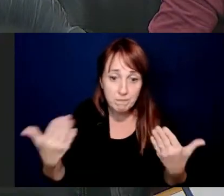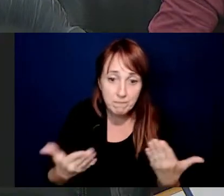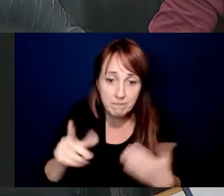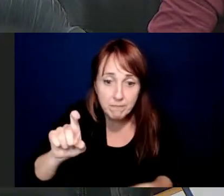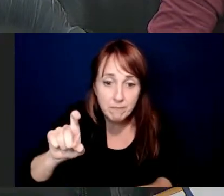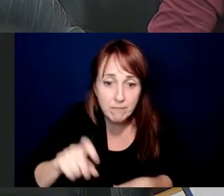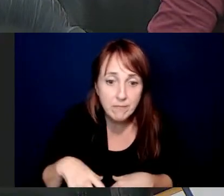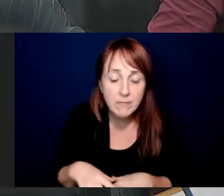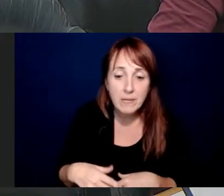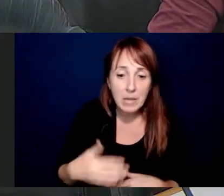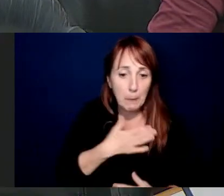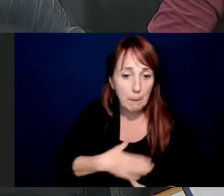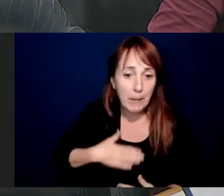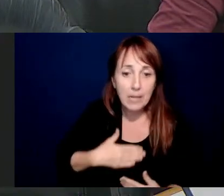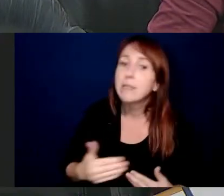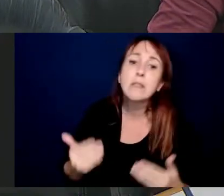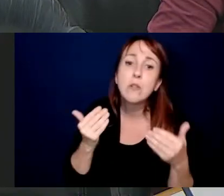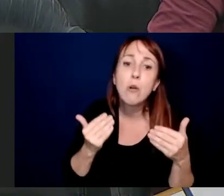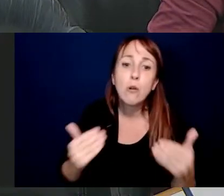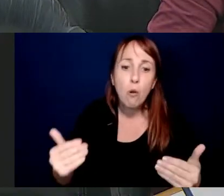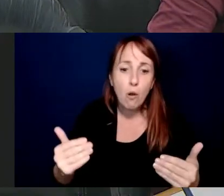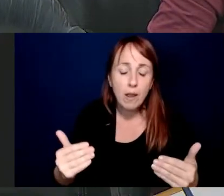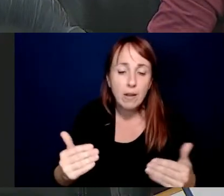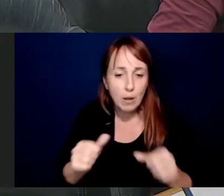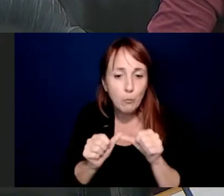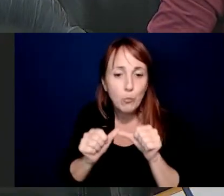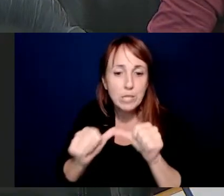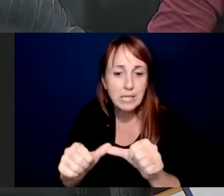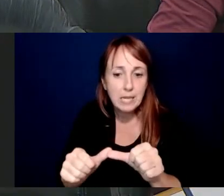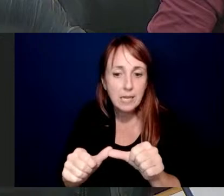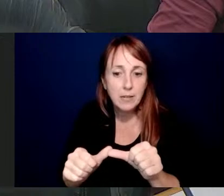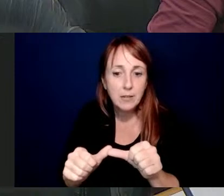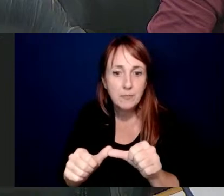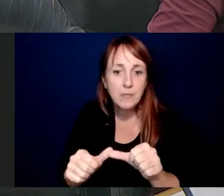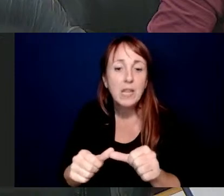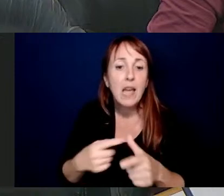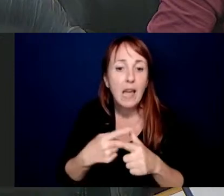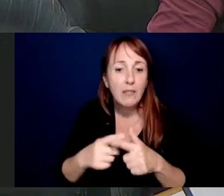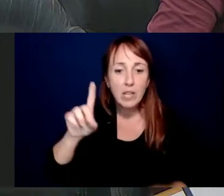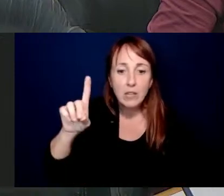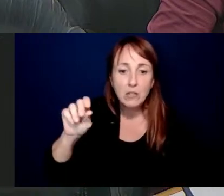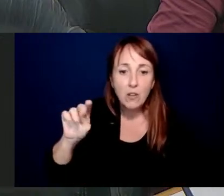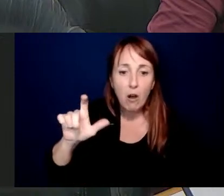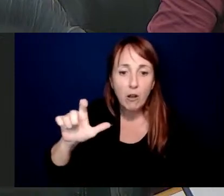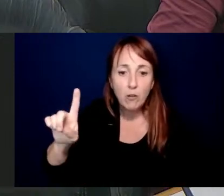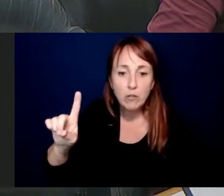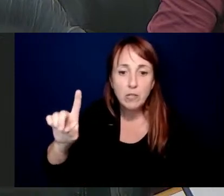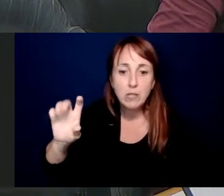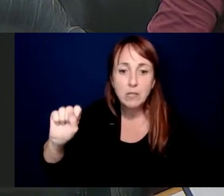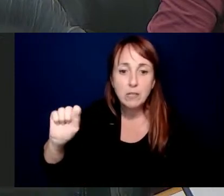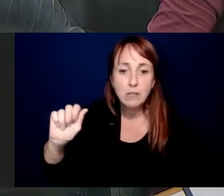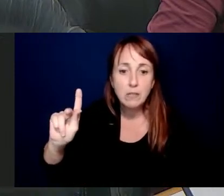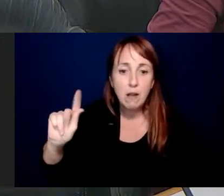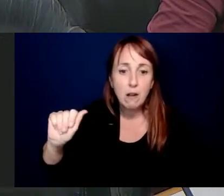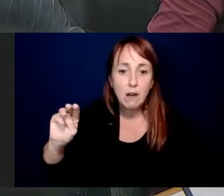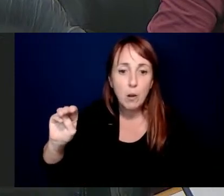Please? Please proceed. After that we'll have Donald Sakamoto. Peter, are you present?